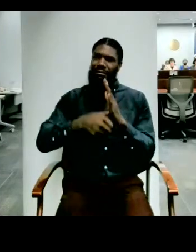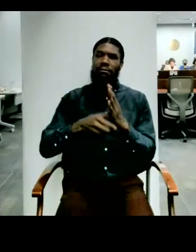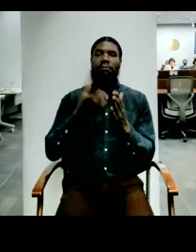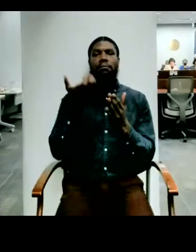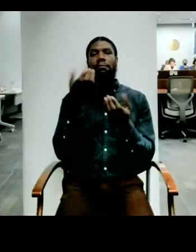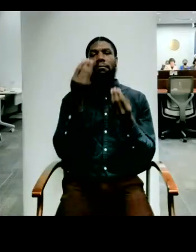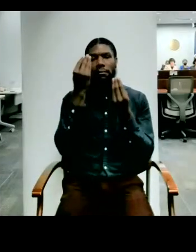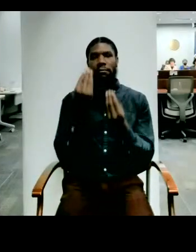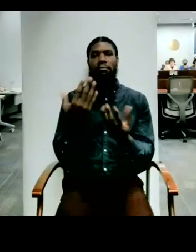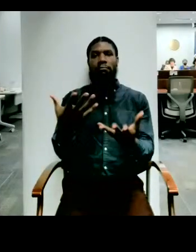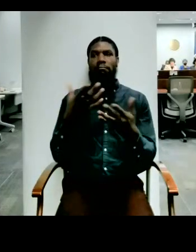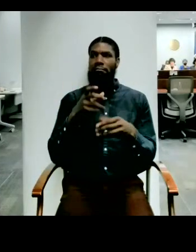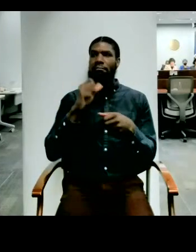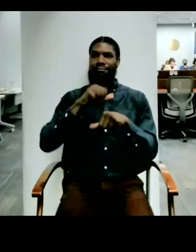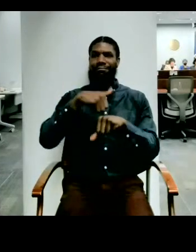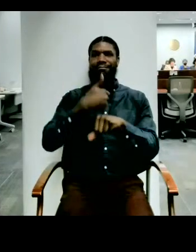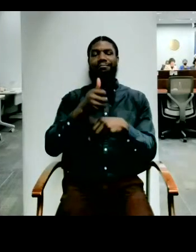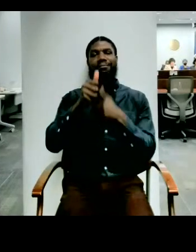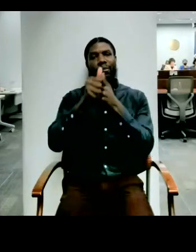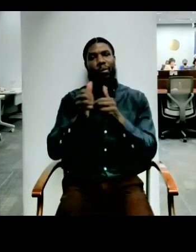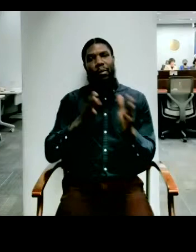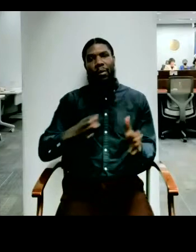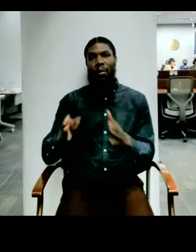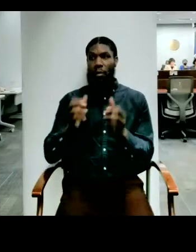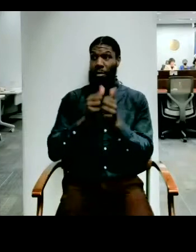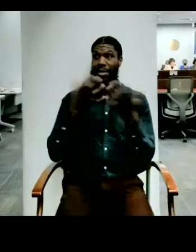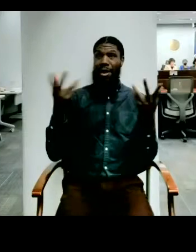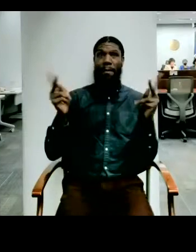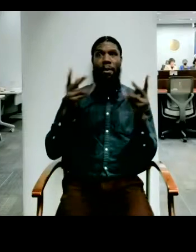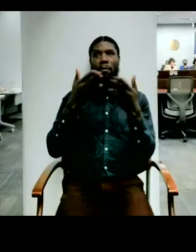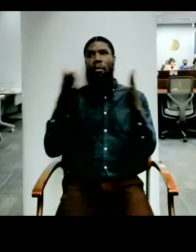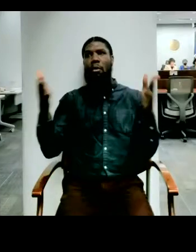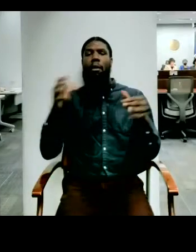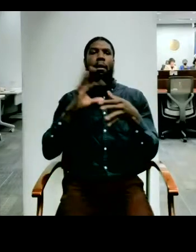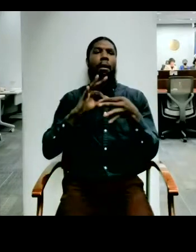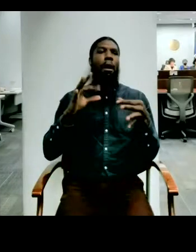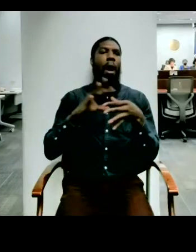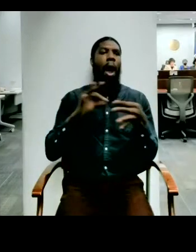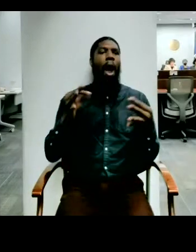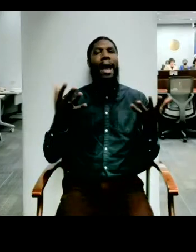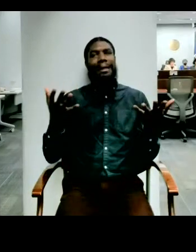an enforcement plan without everyone in the public being able to comment on it. So,